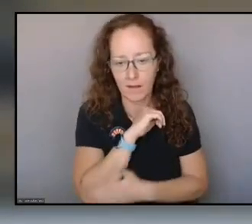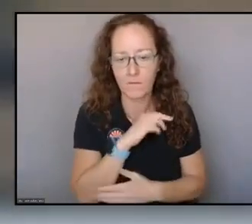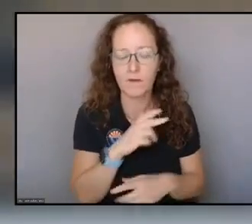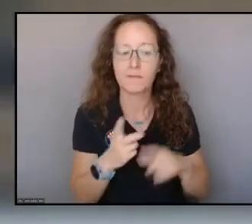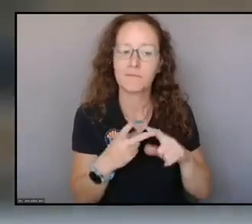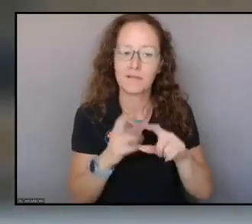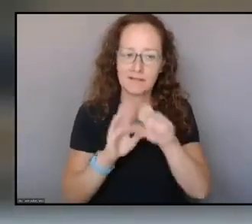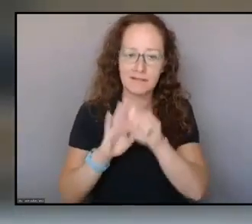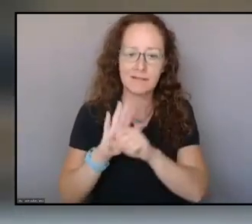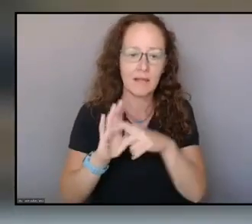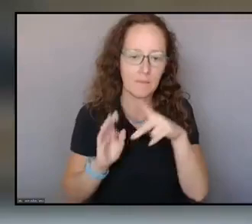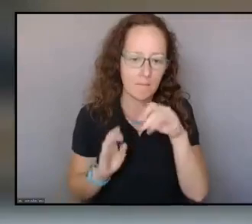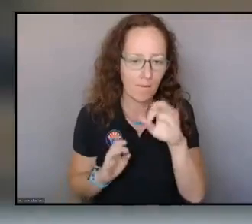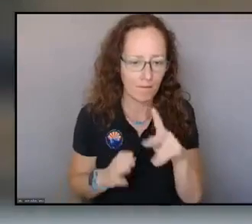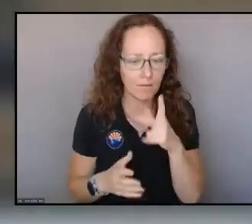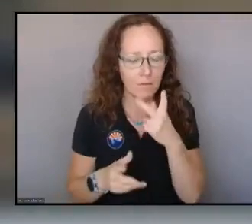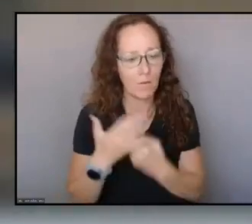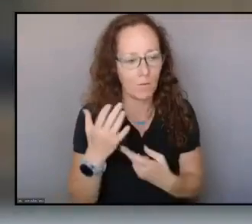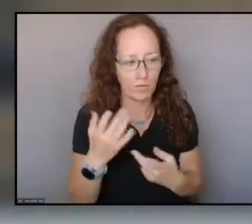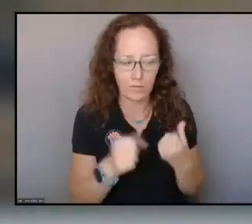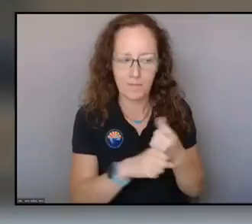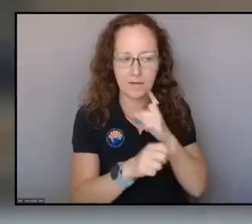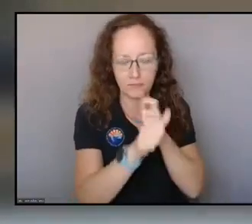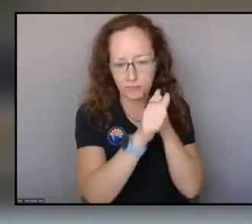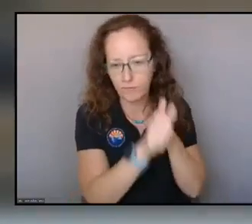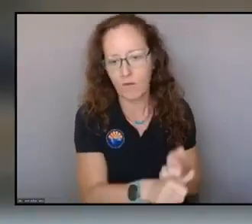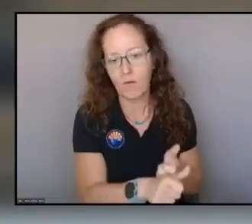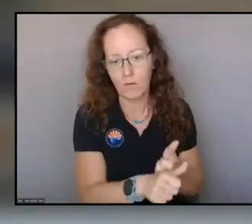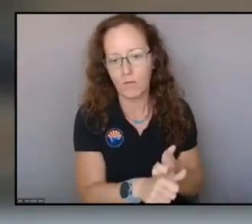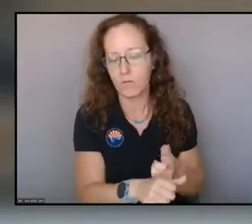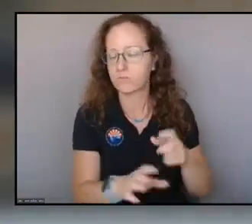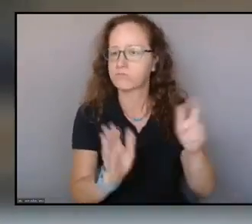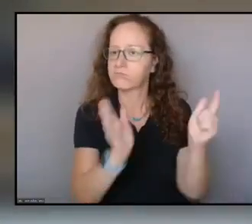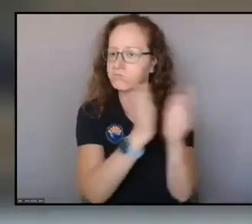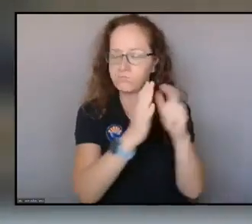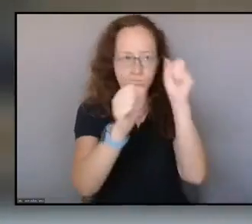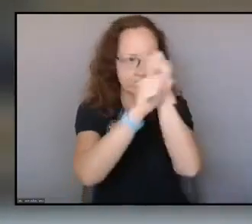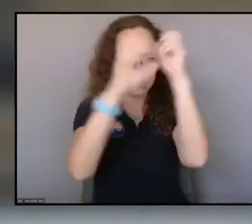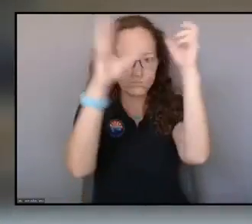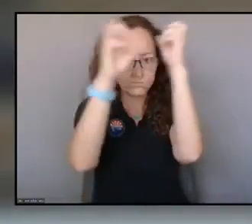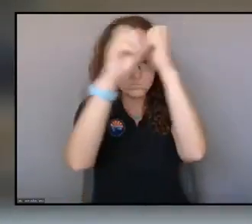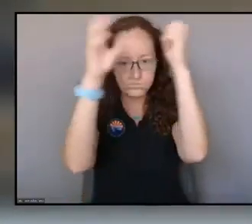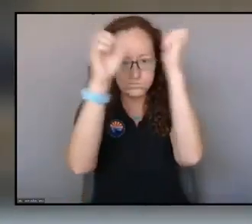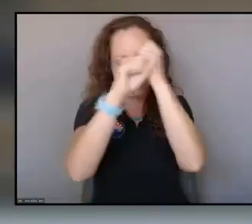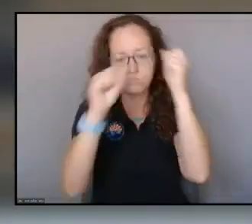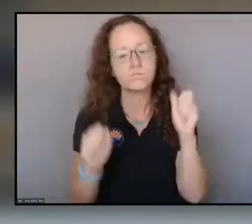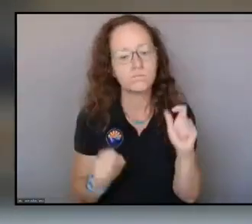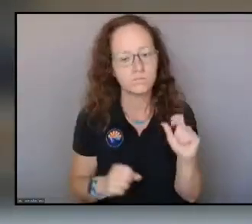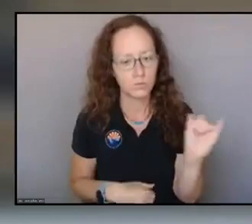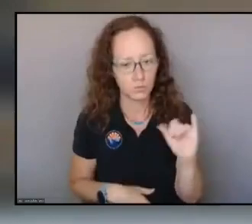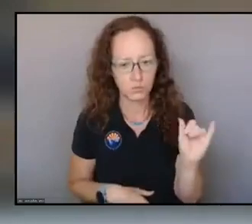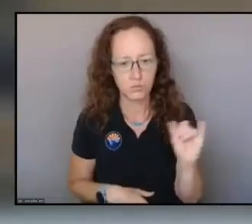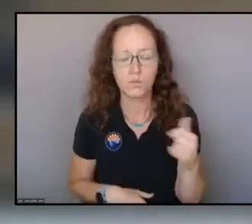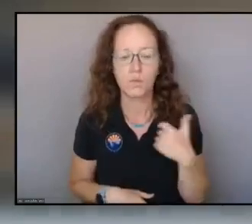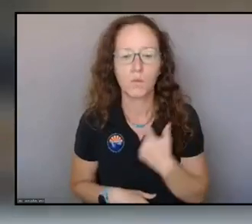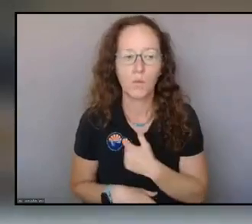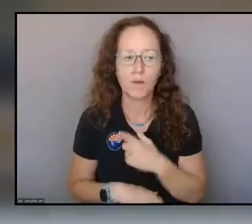PARKS. THERE'S ALSO NO FIREWORKS, SO WE ARE OUT THERE MAKING SURE THAT EVERYBODY'S FOLLOWING THE RULES AND STILL